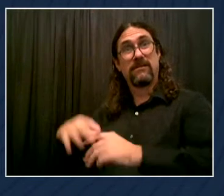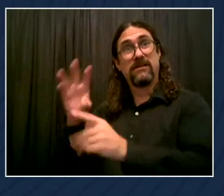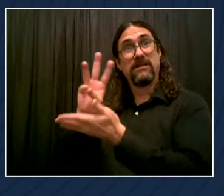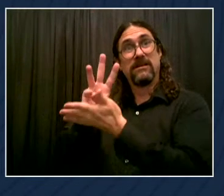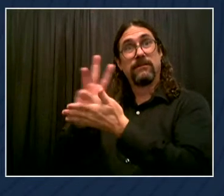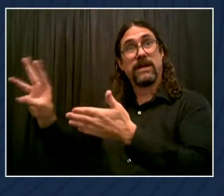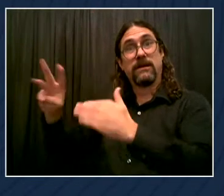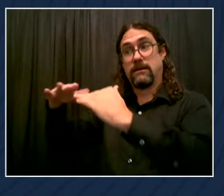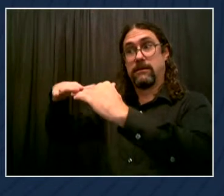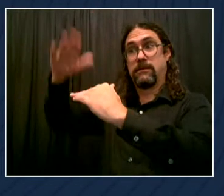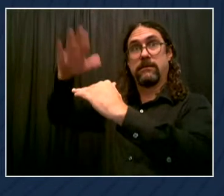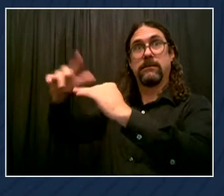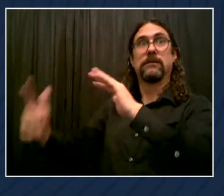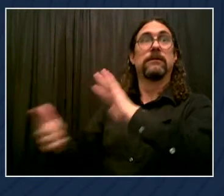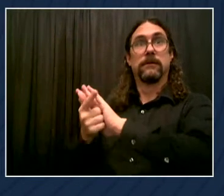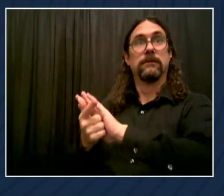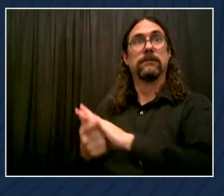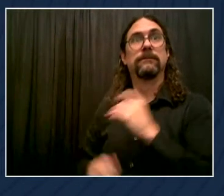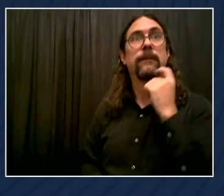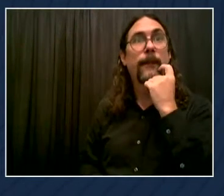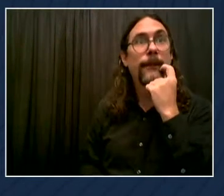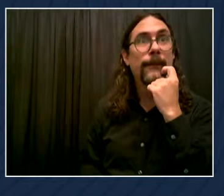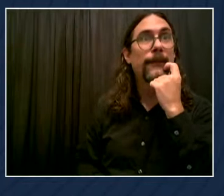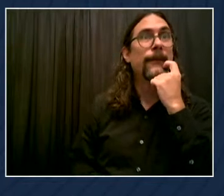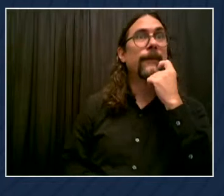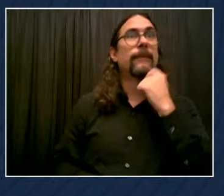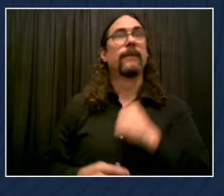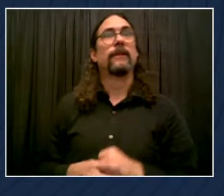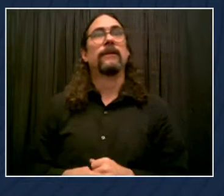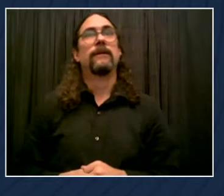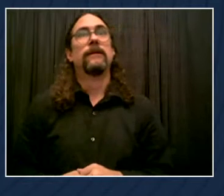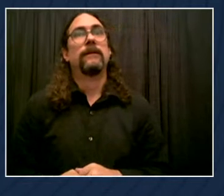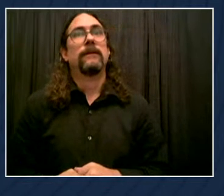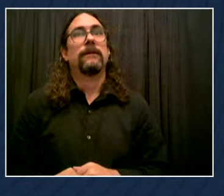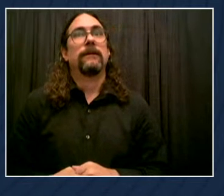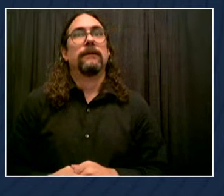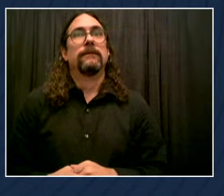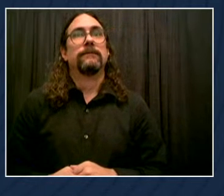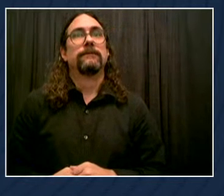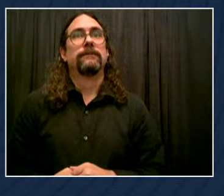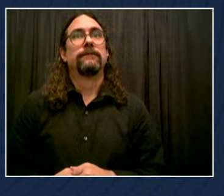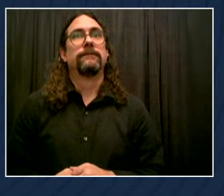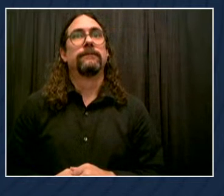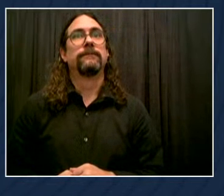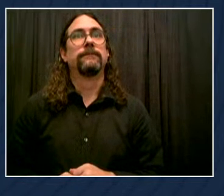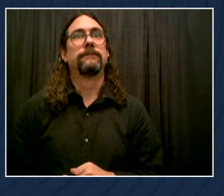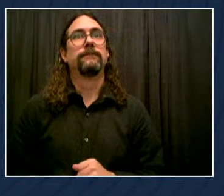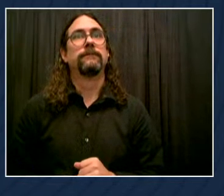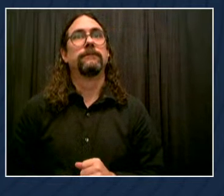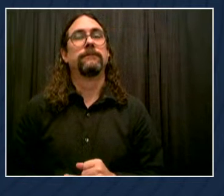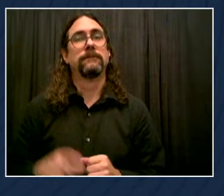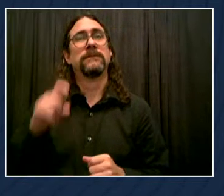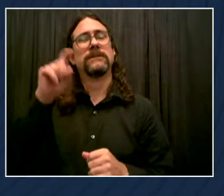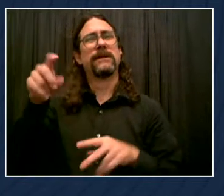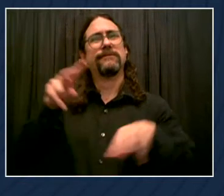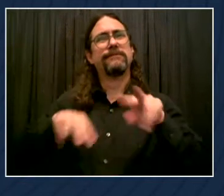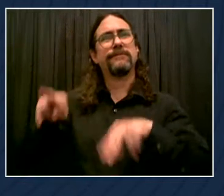IT IS CLEARLY UNCONSTITUTIONAL . THEN, INSTEAD OF SAYING WE LWIL NEFOCRE THIS OURSELVES AS THE